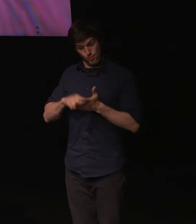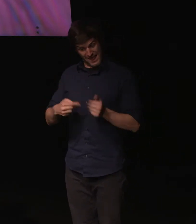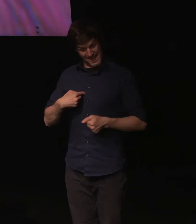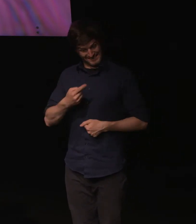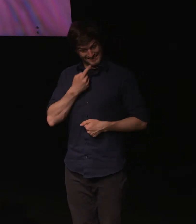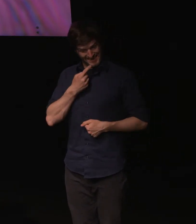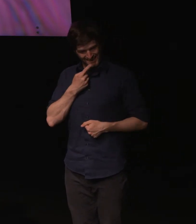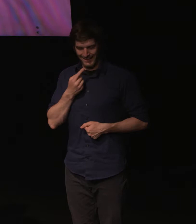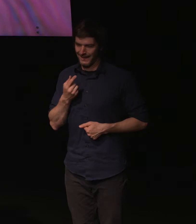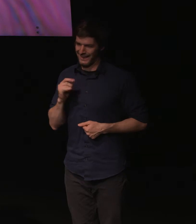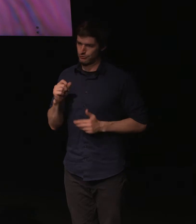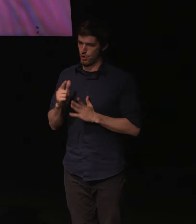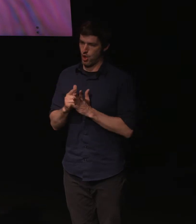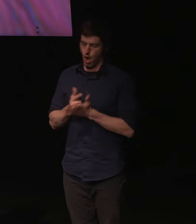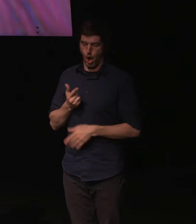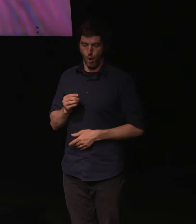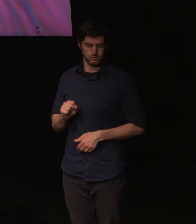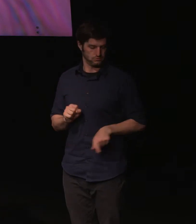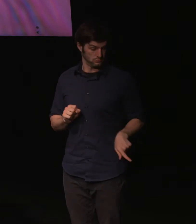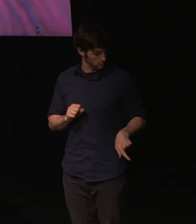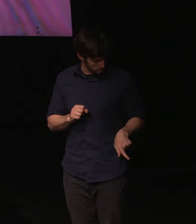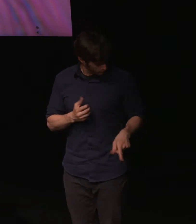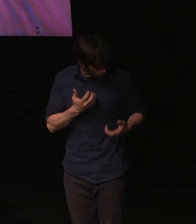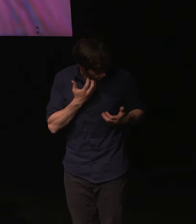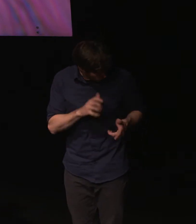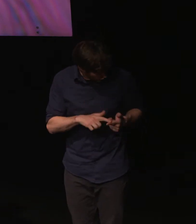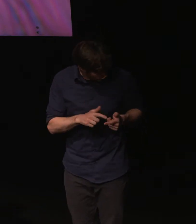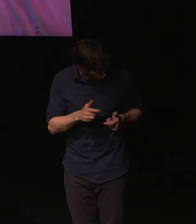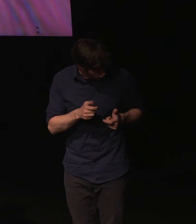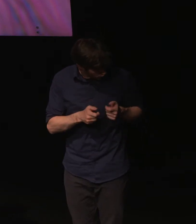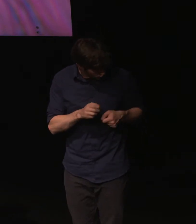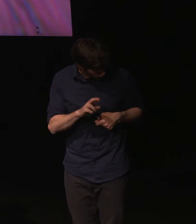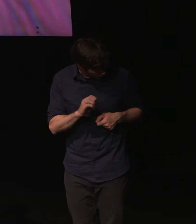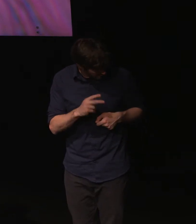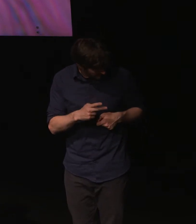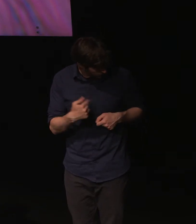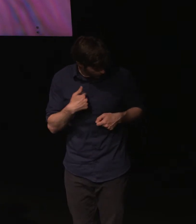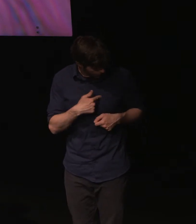They don't want to put in controller remapping, well, we don't ship until they do. So that's fine.